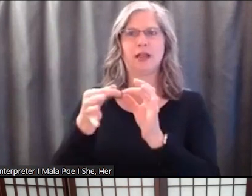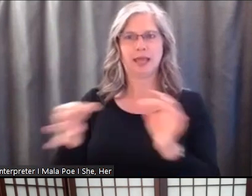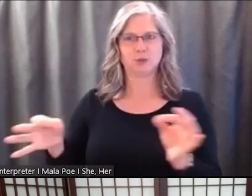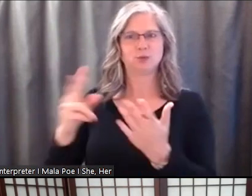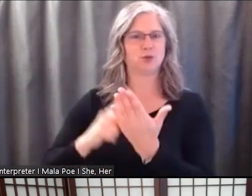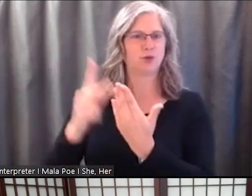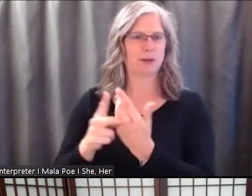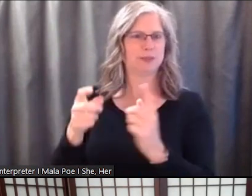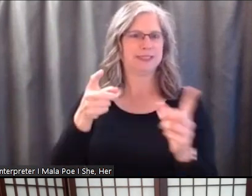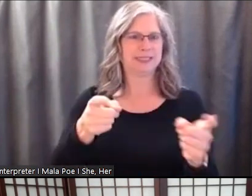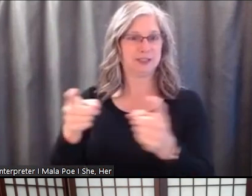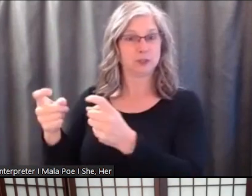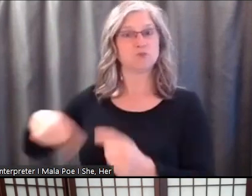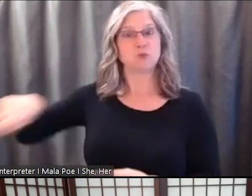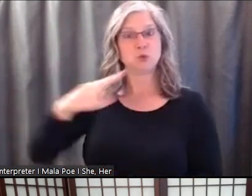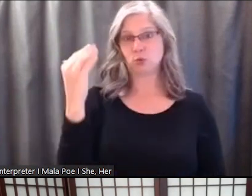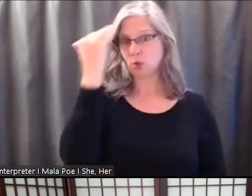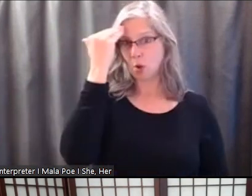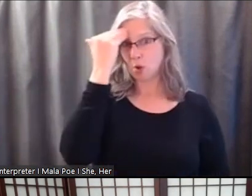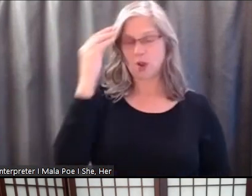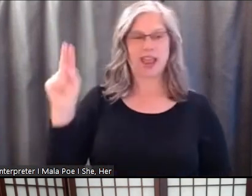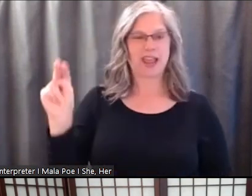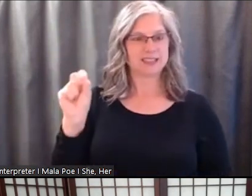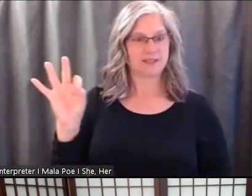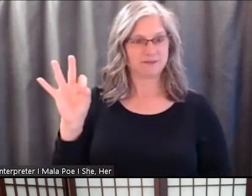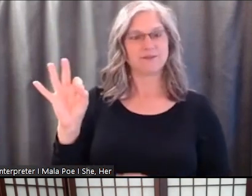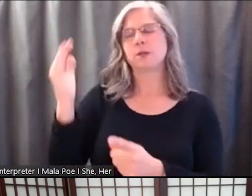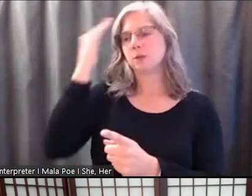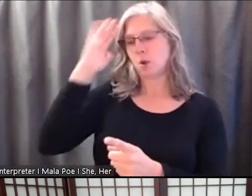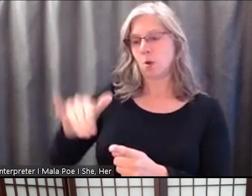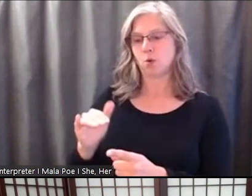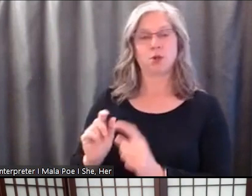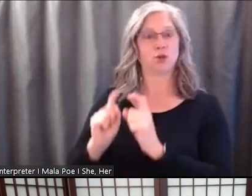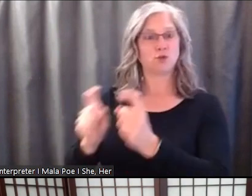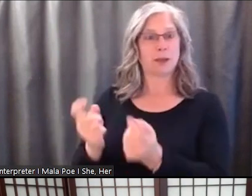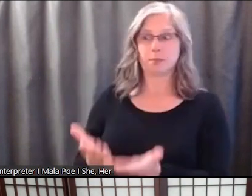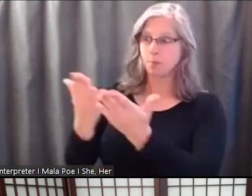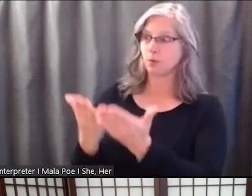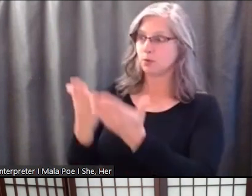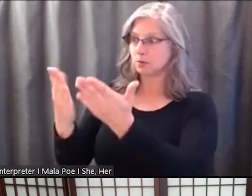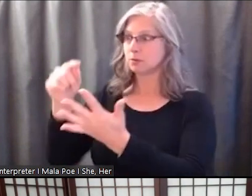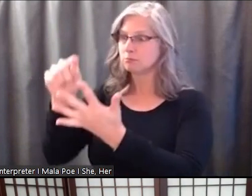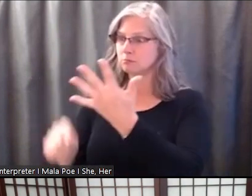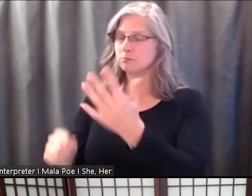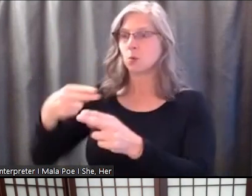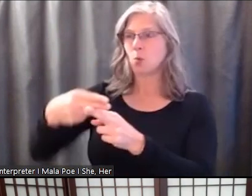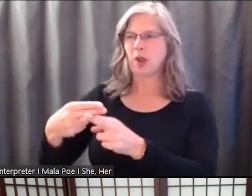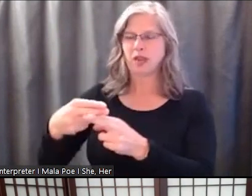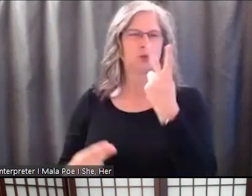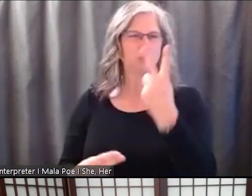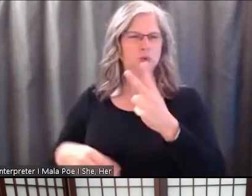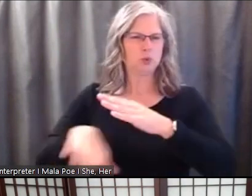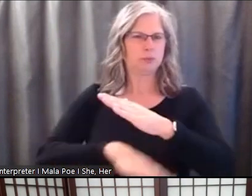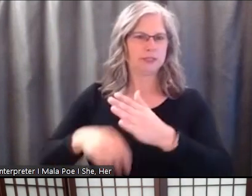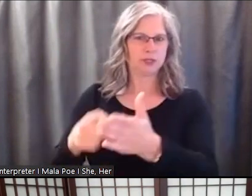So those of you who are familiar with the National Science Foundation know that grant proposals are weighed on two basic criteria: the intellectual merit,